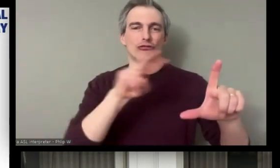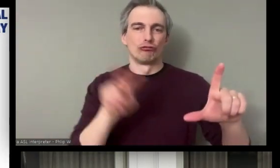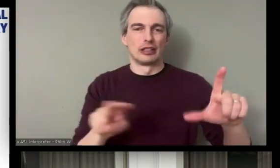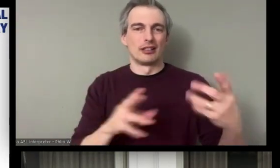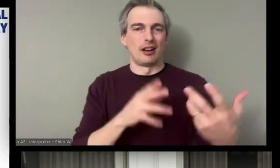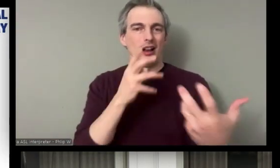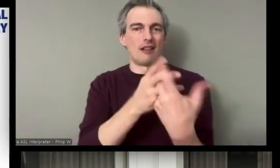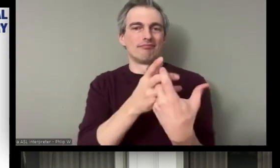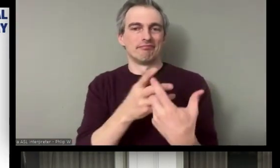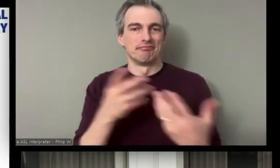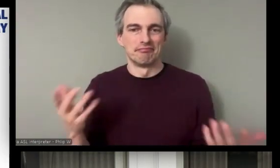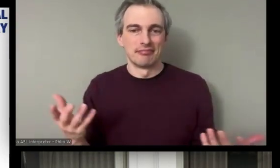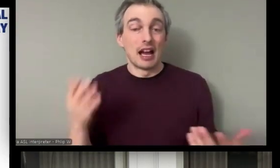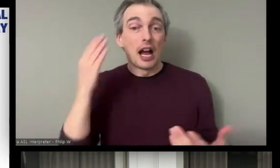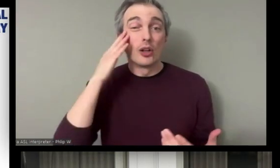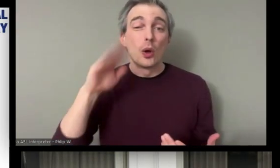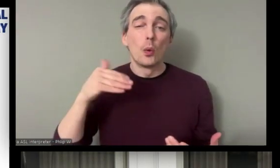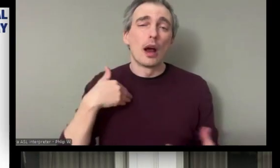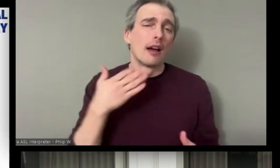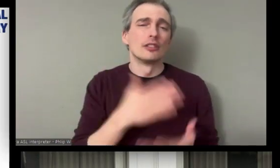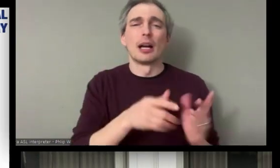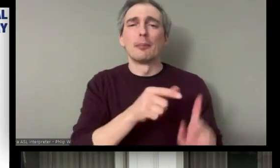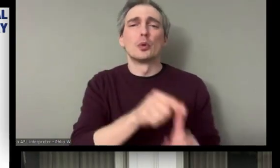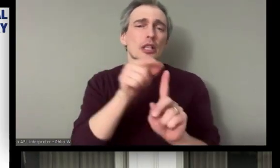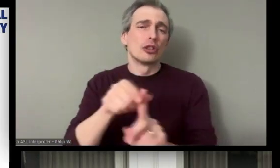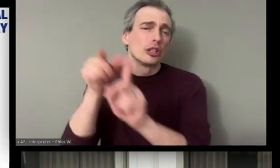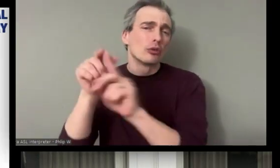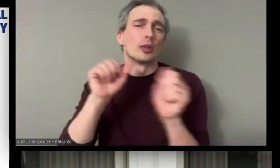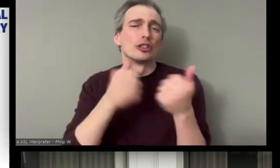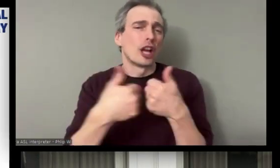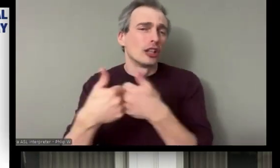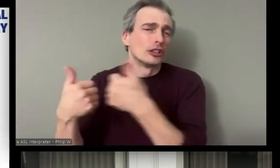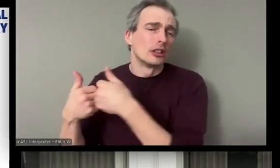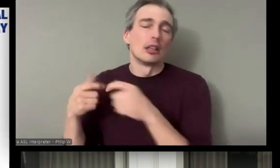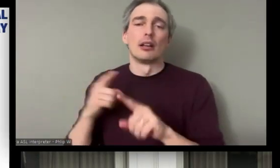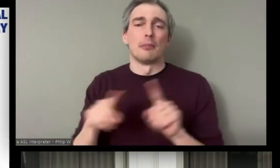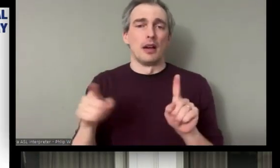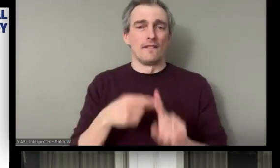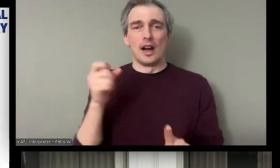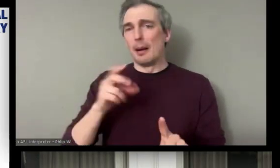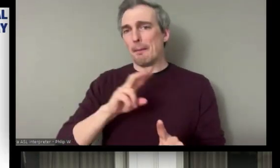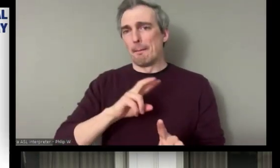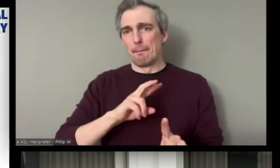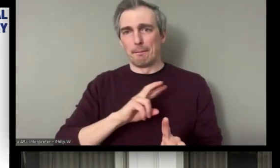But really just from the standard part of using the Quest, launching an experience,